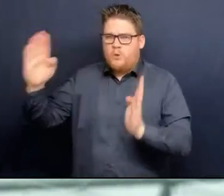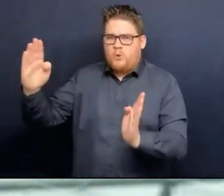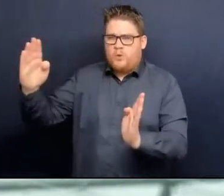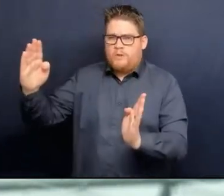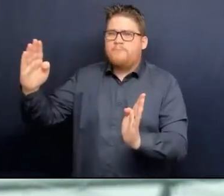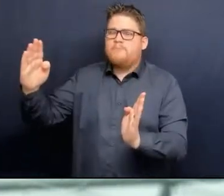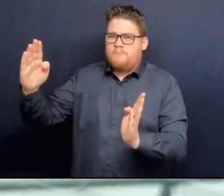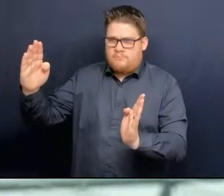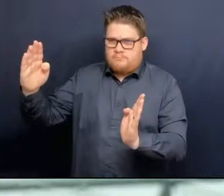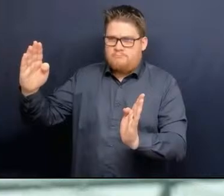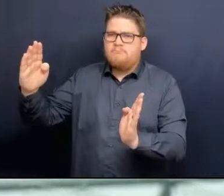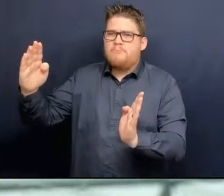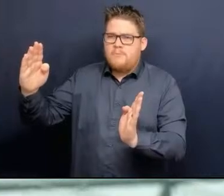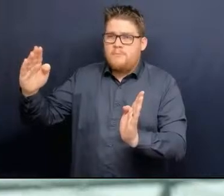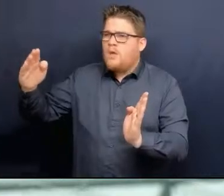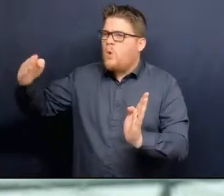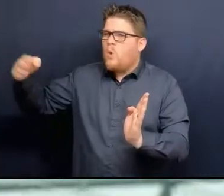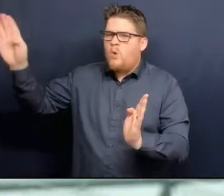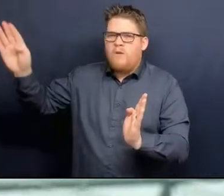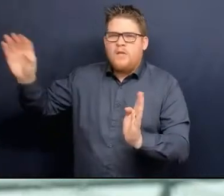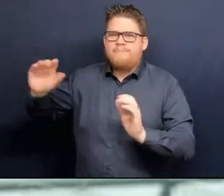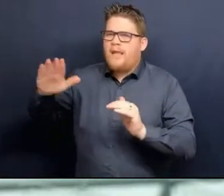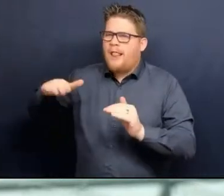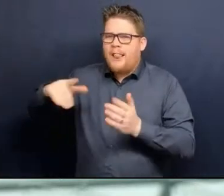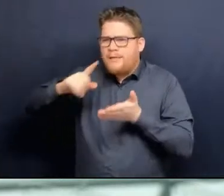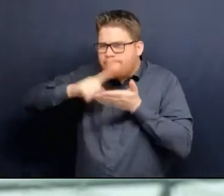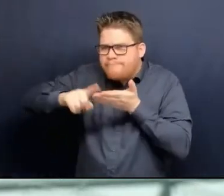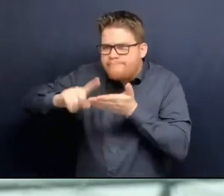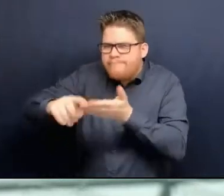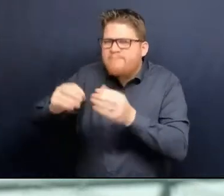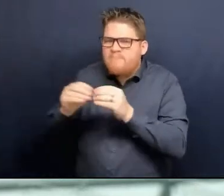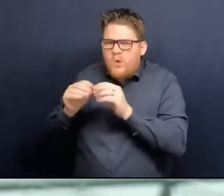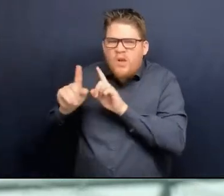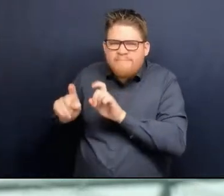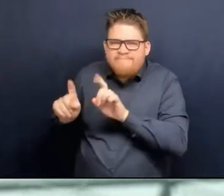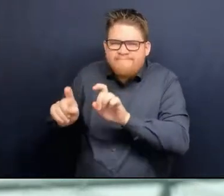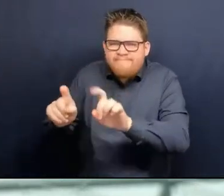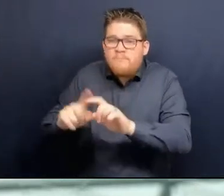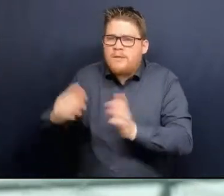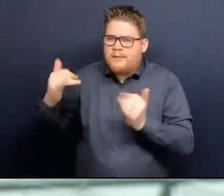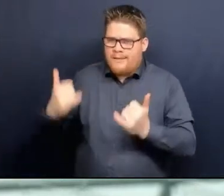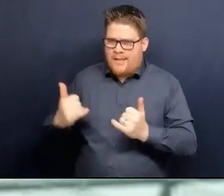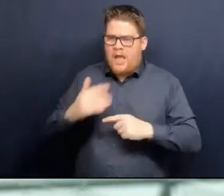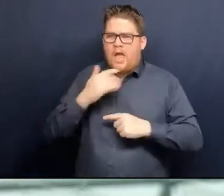now there's no reason to believe it's not effective in older people. But the data is not